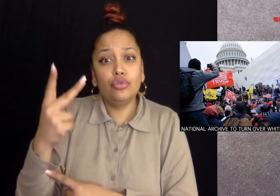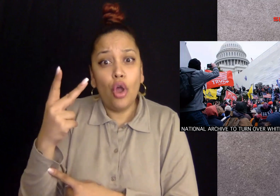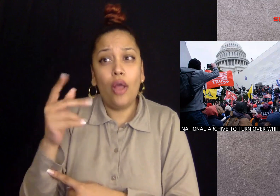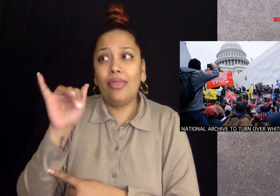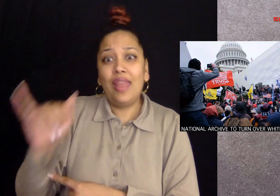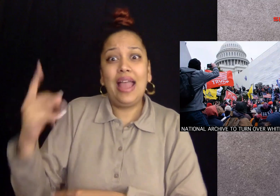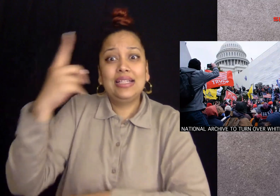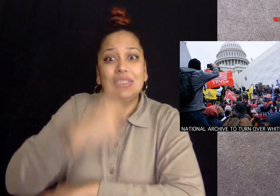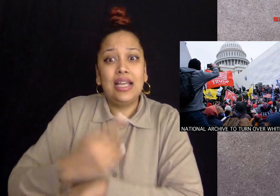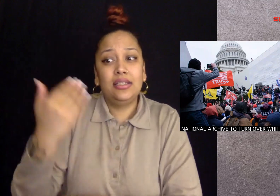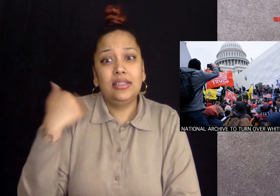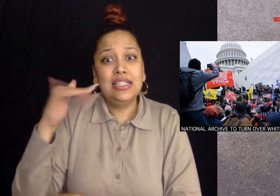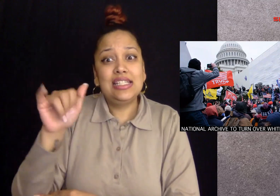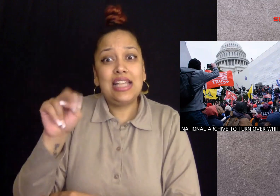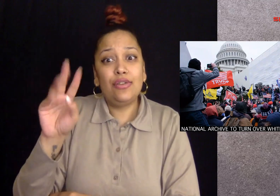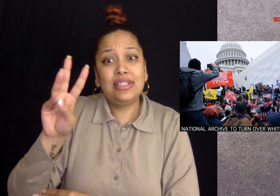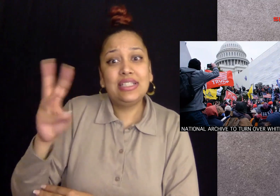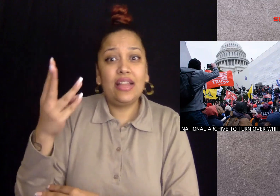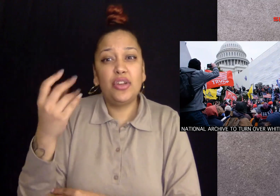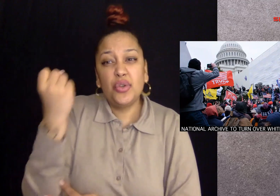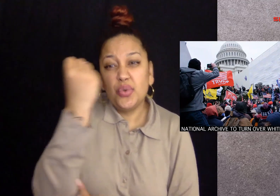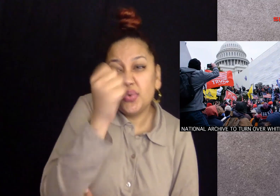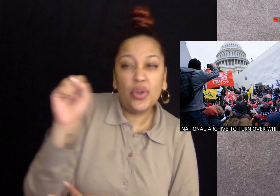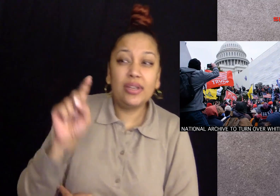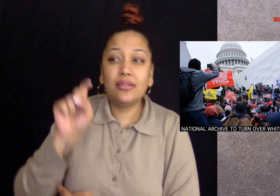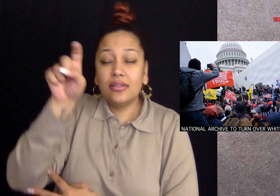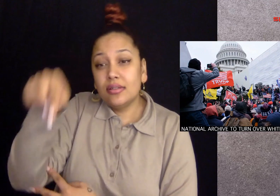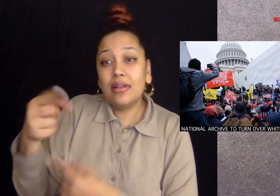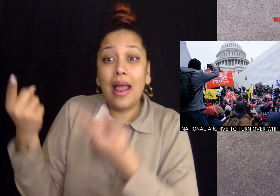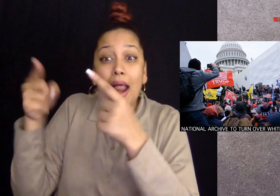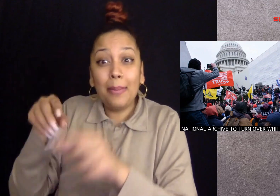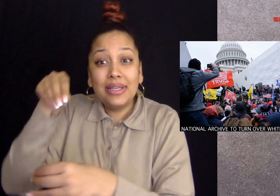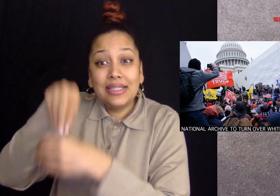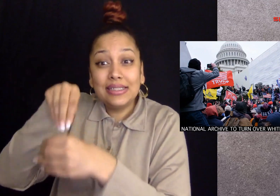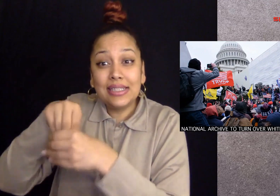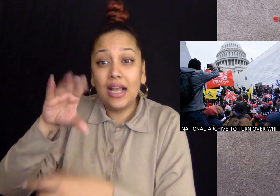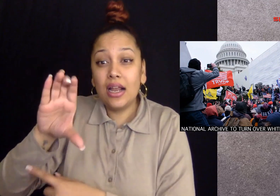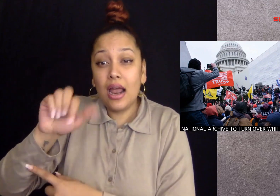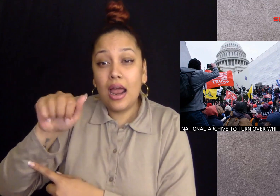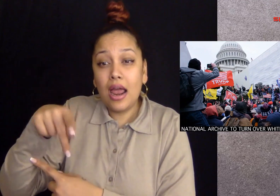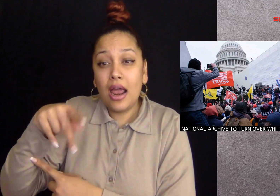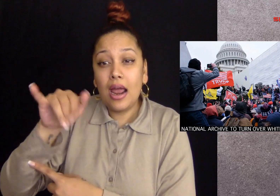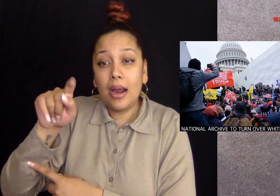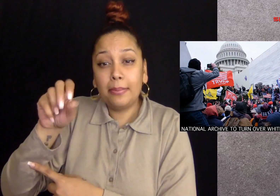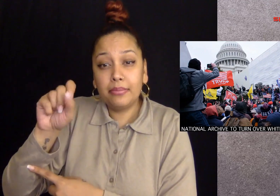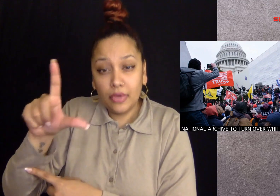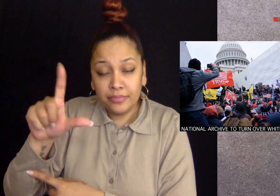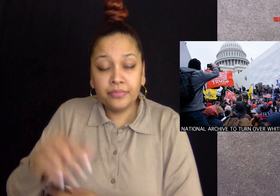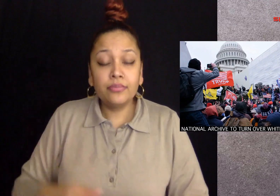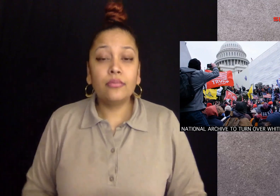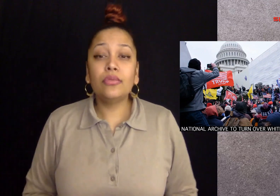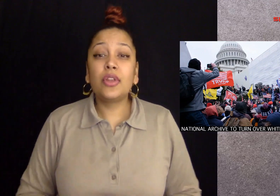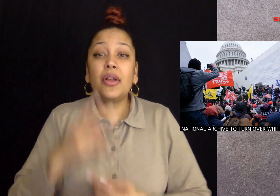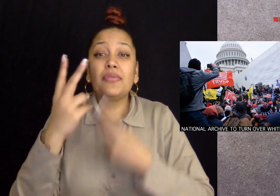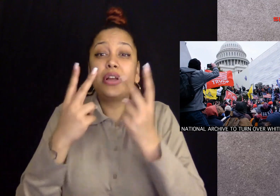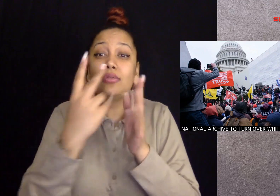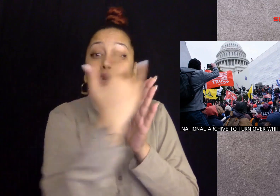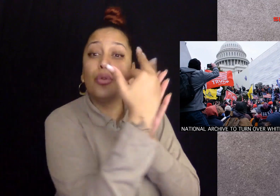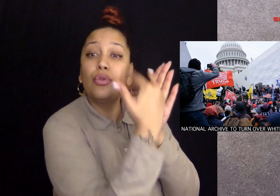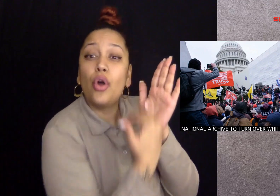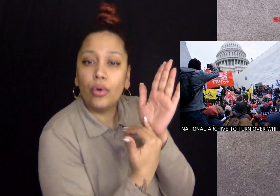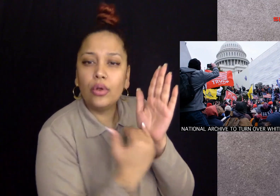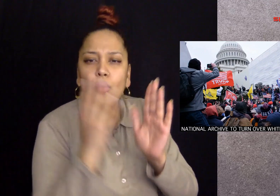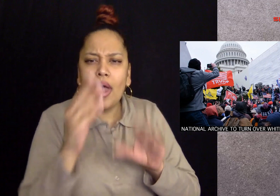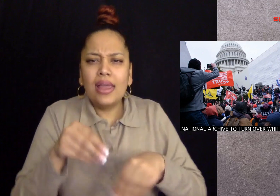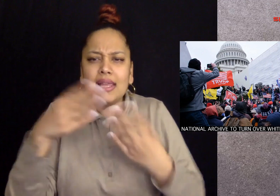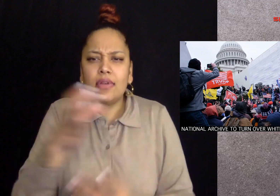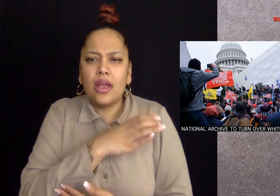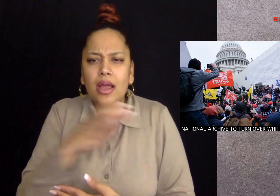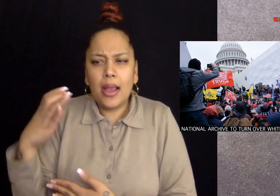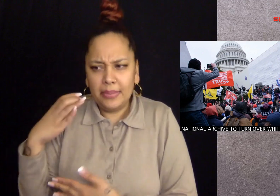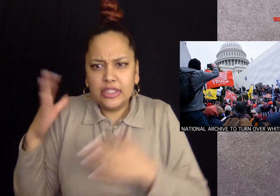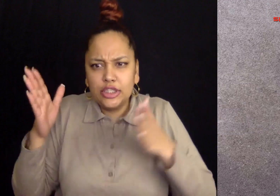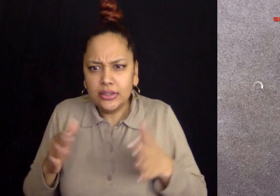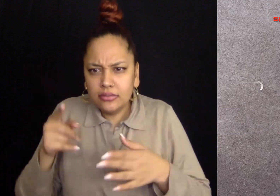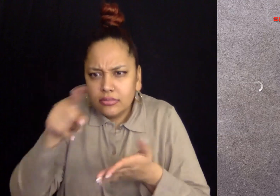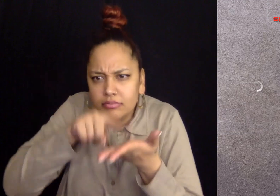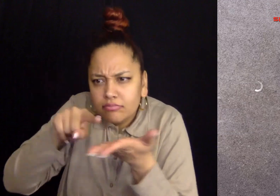former President Donald Trump saw on the day of the January 6 riot at the capitol the visitor